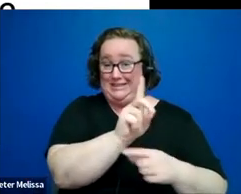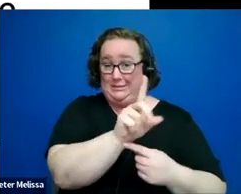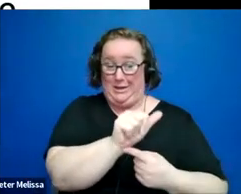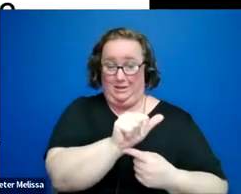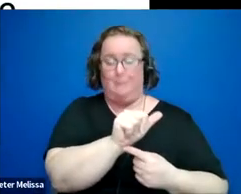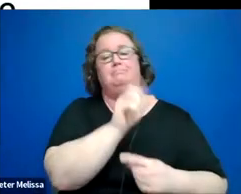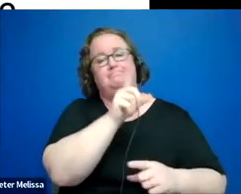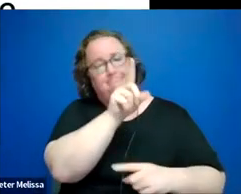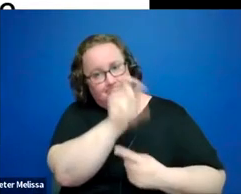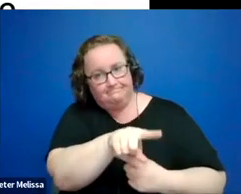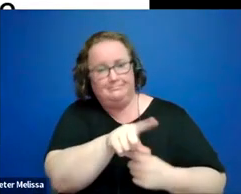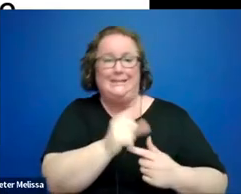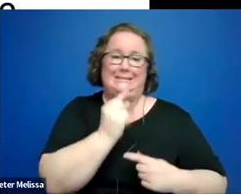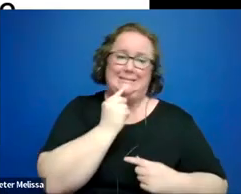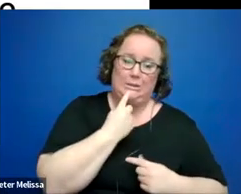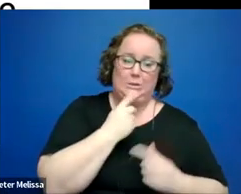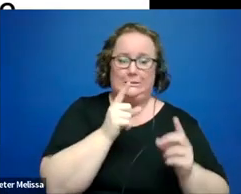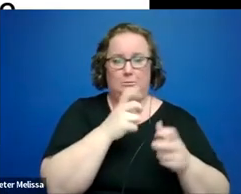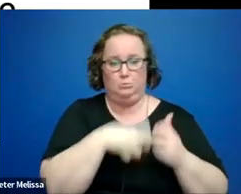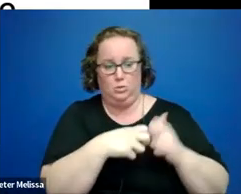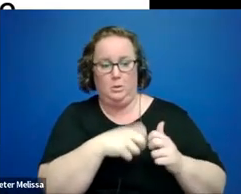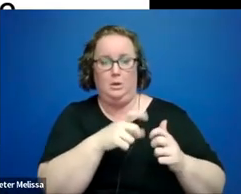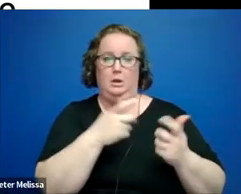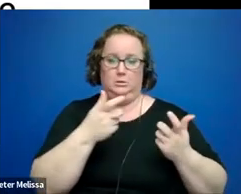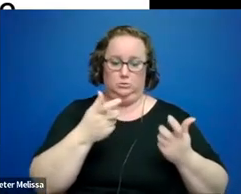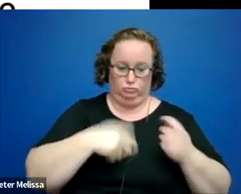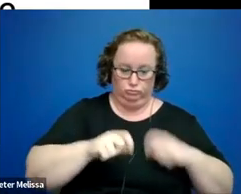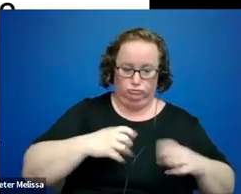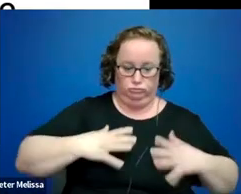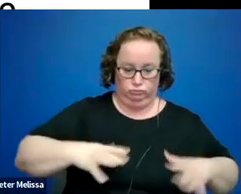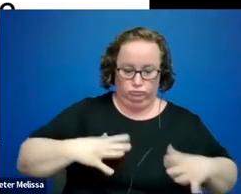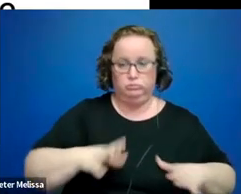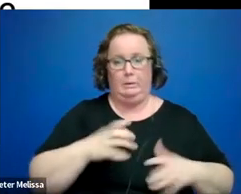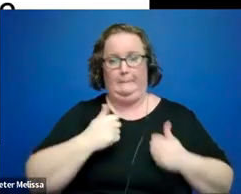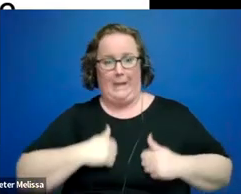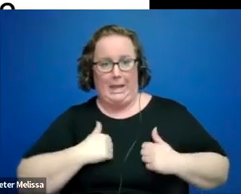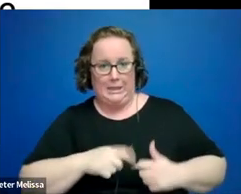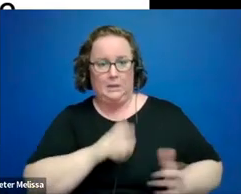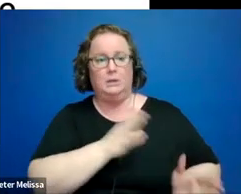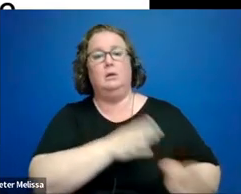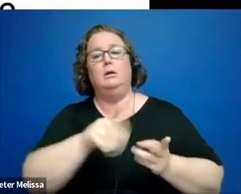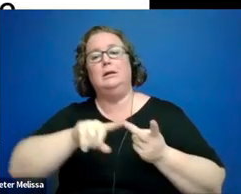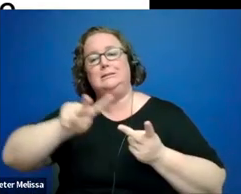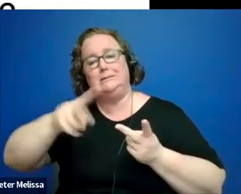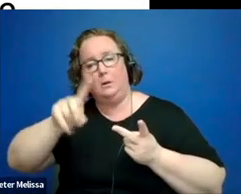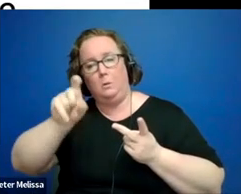difficulty with dressing or bathing. And then the second is a question that asks about independent living